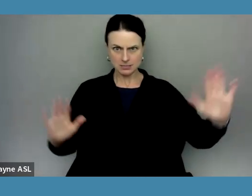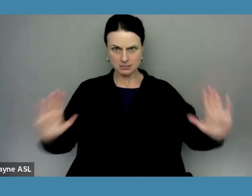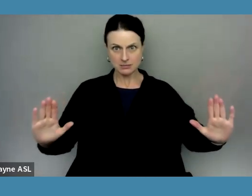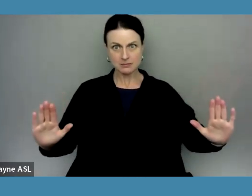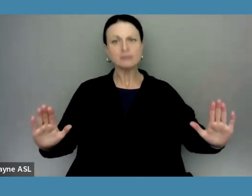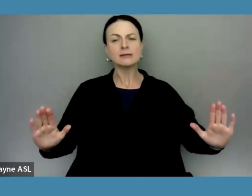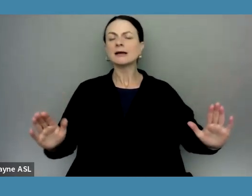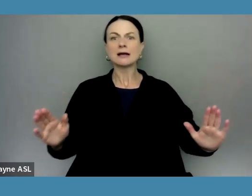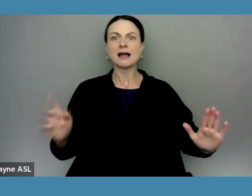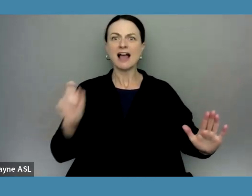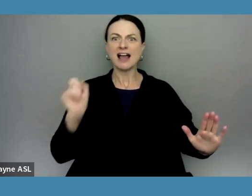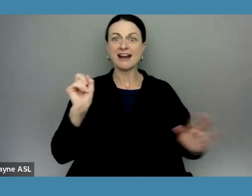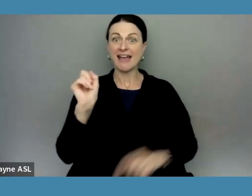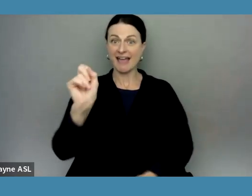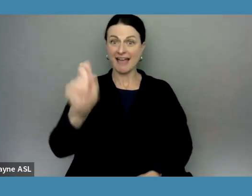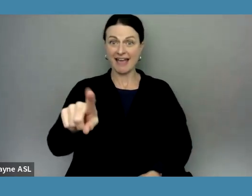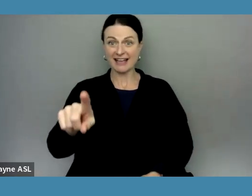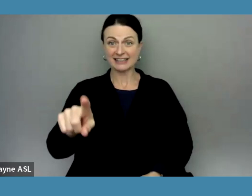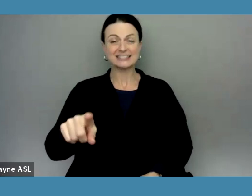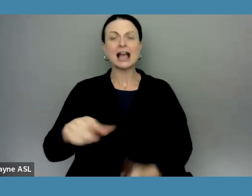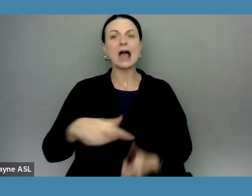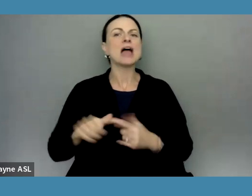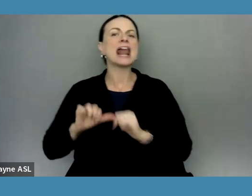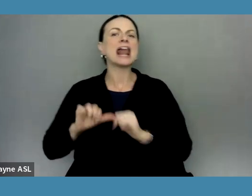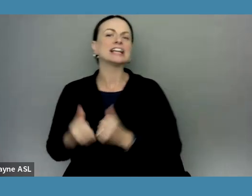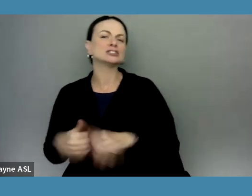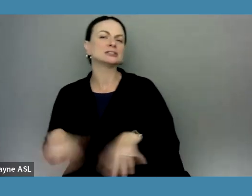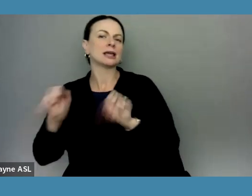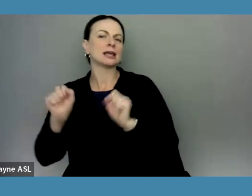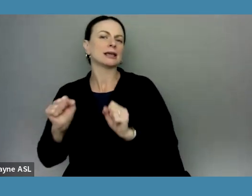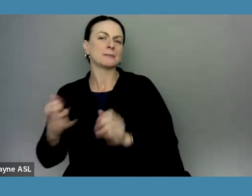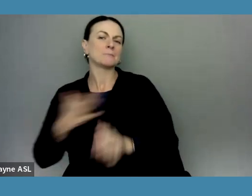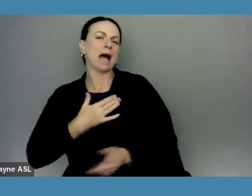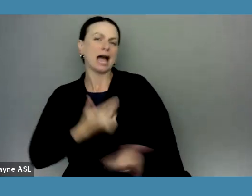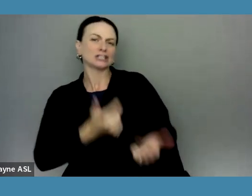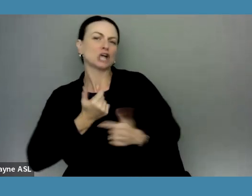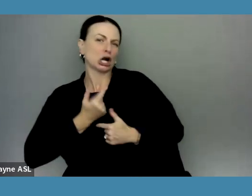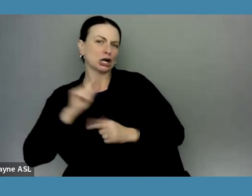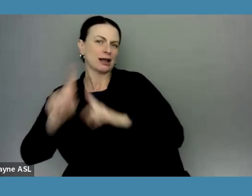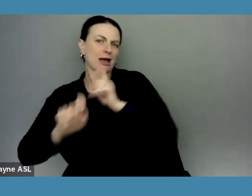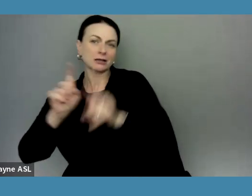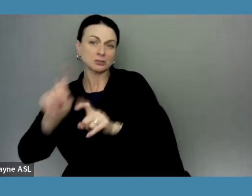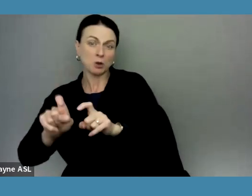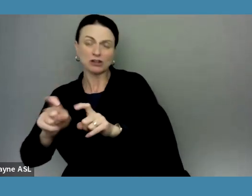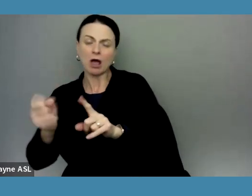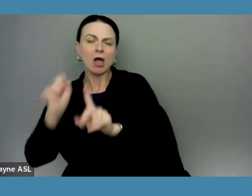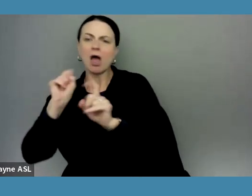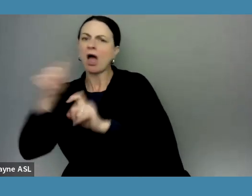and then the agency on cross wants to ask them questions about something way out in left field,